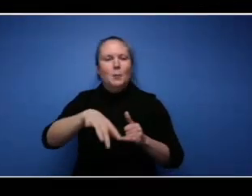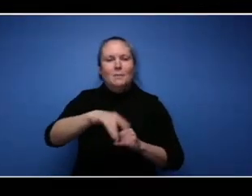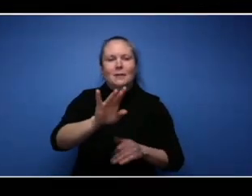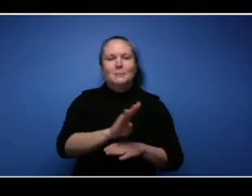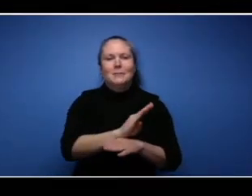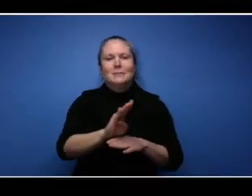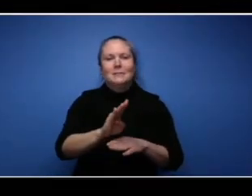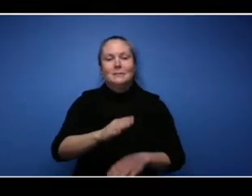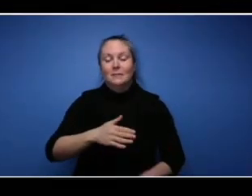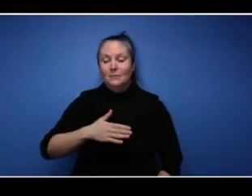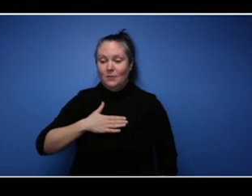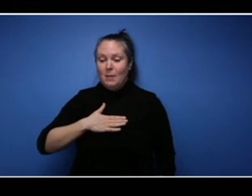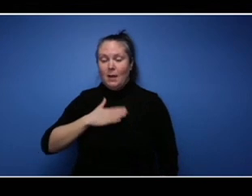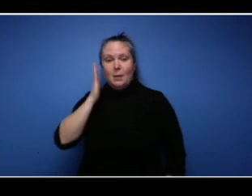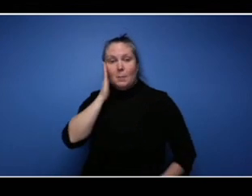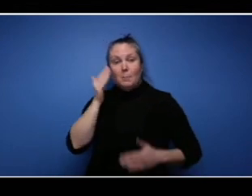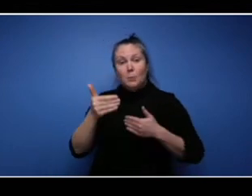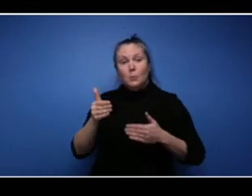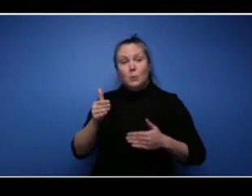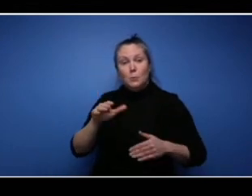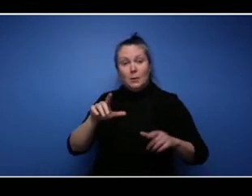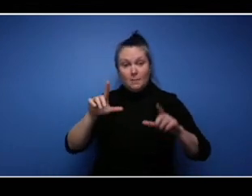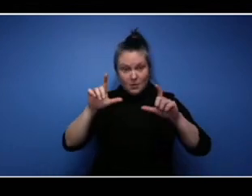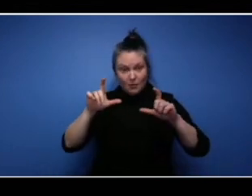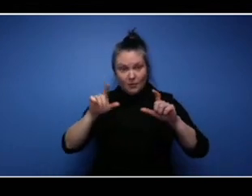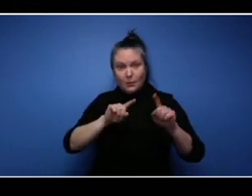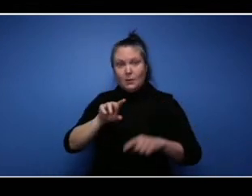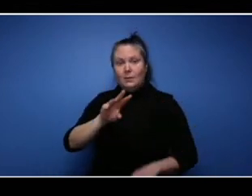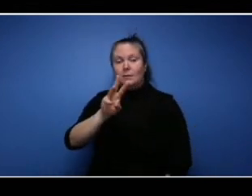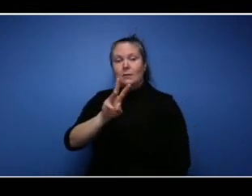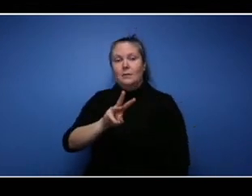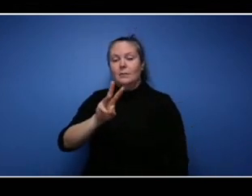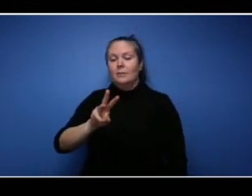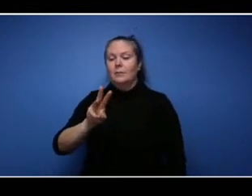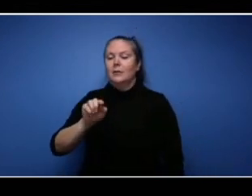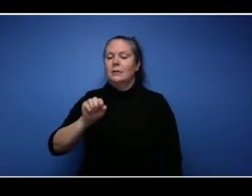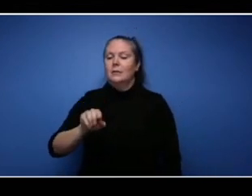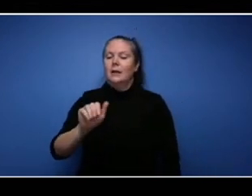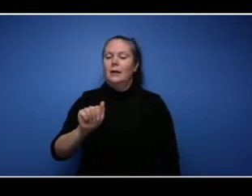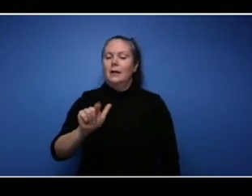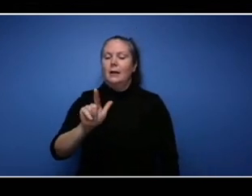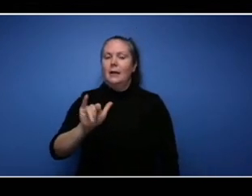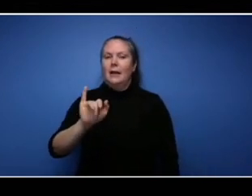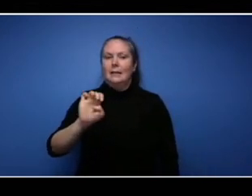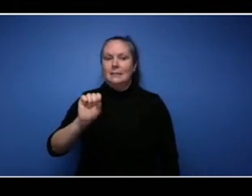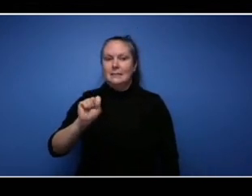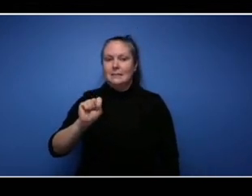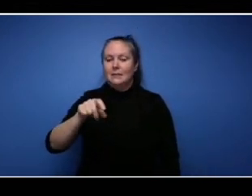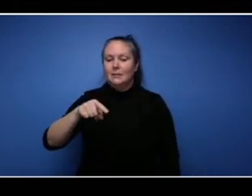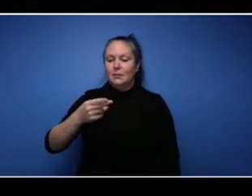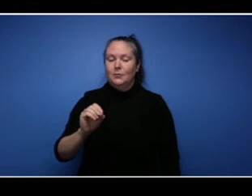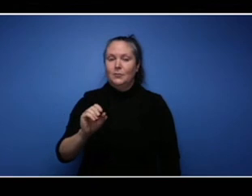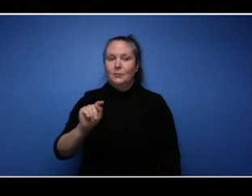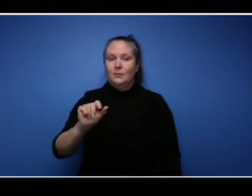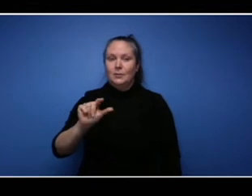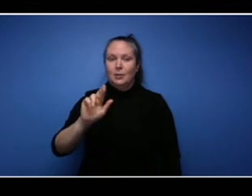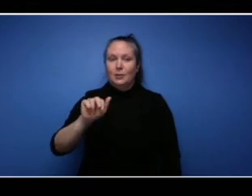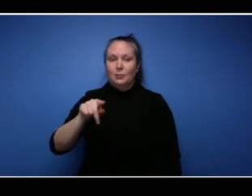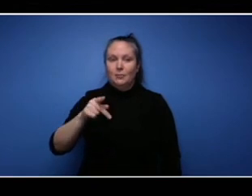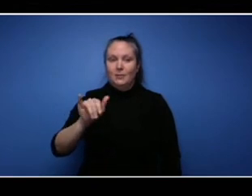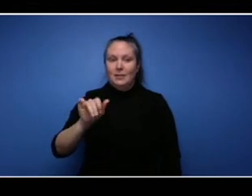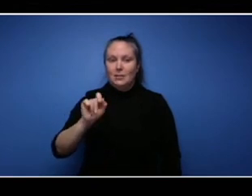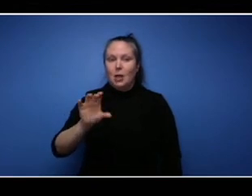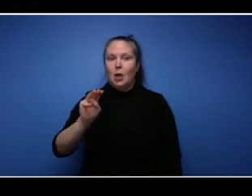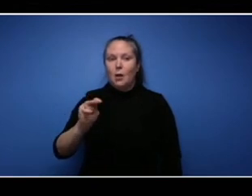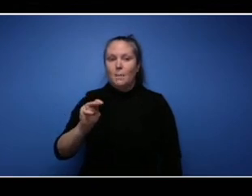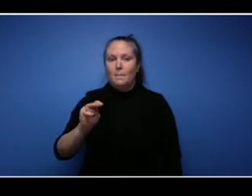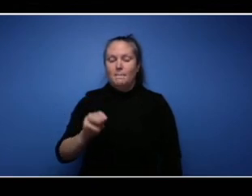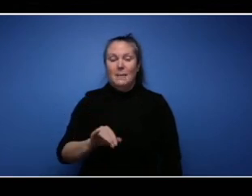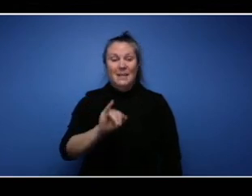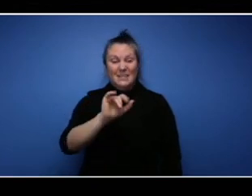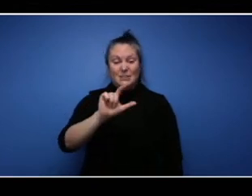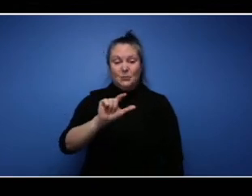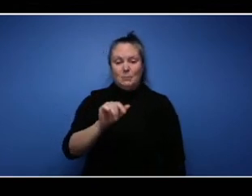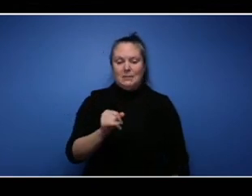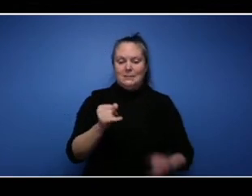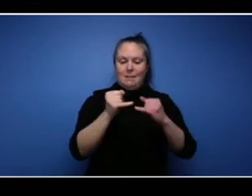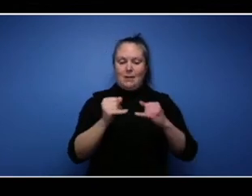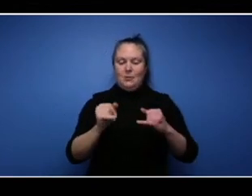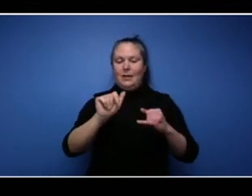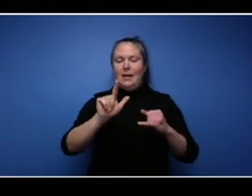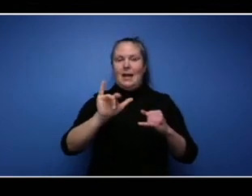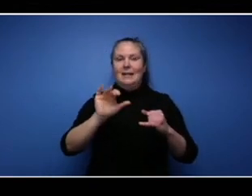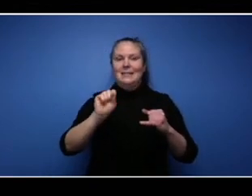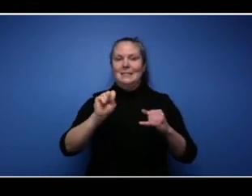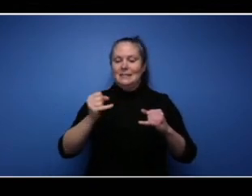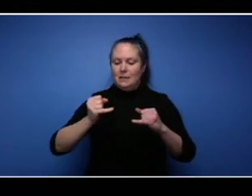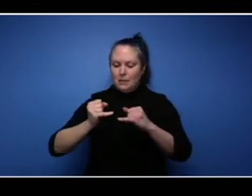photography, you can find me at www.allisphotography.com. Instagram handles are @_allis_photography